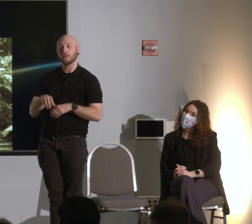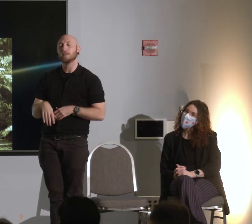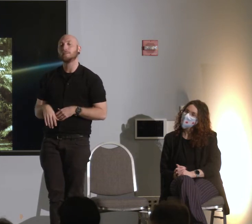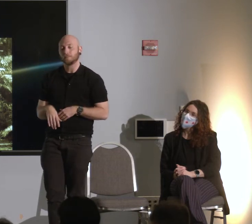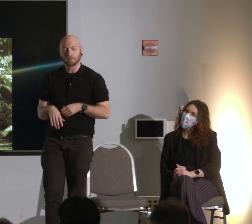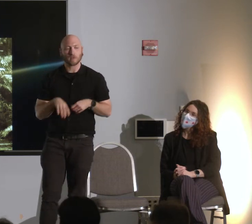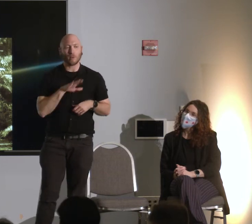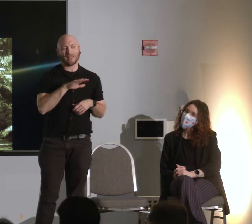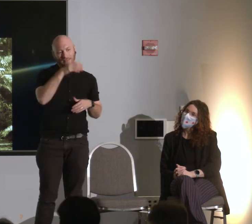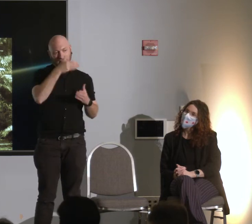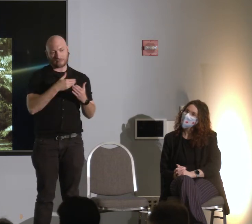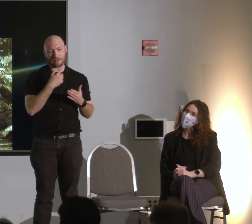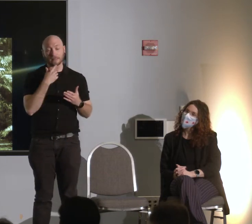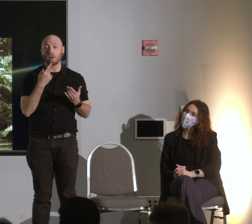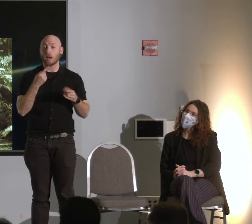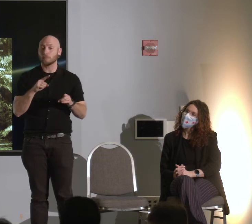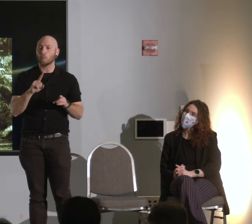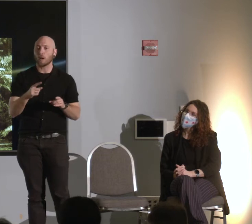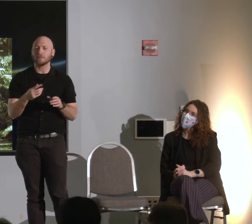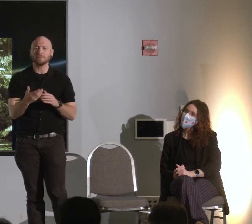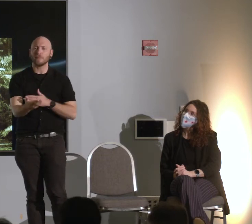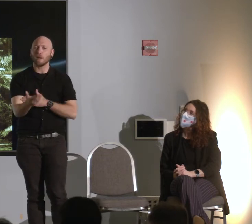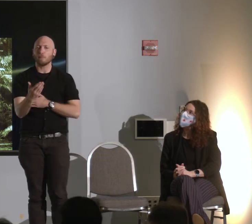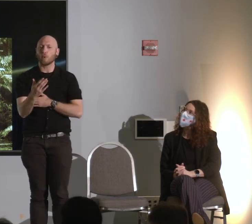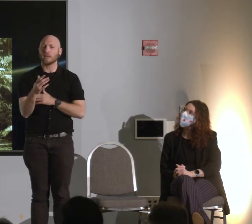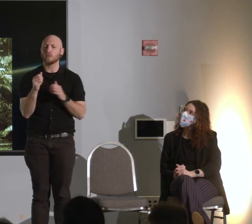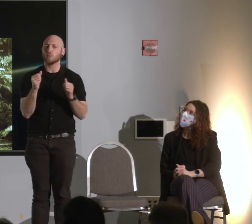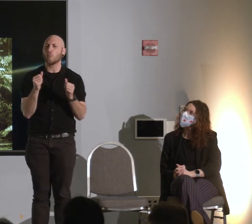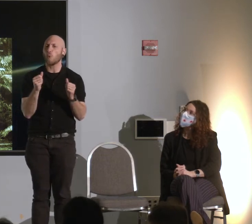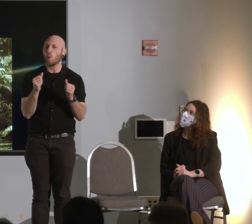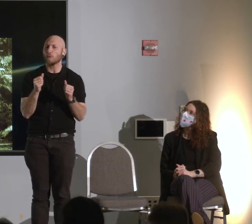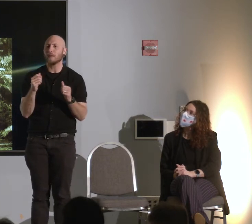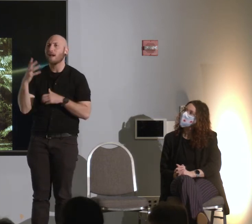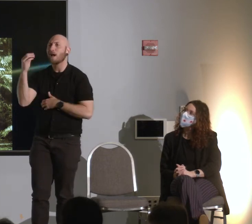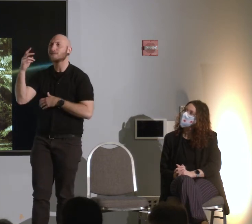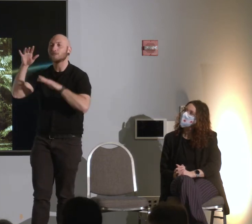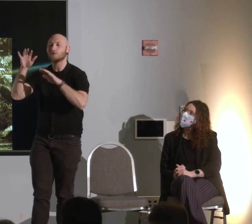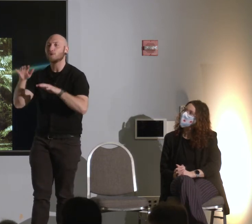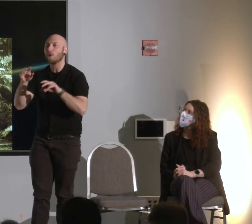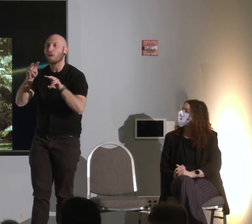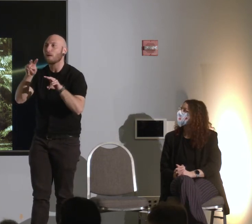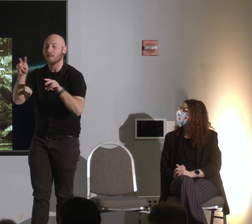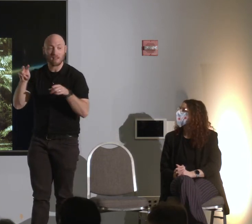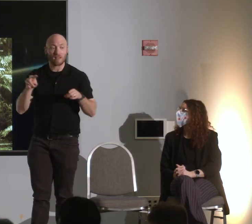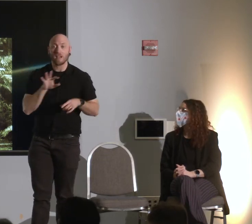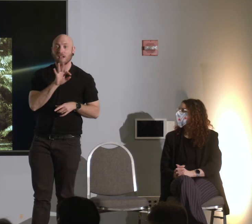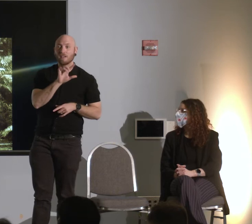on a winter Sunday morning, first light revealed a thick blanket of fresh snow. Olmstead was staying with Richardsons at their